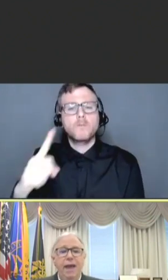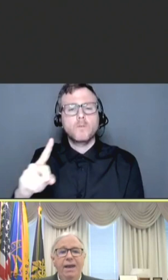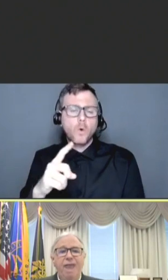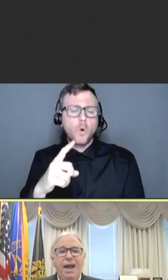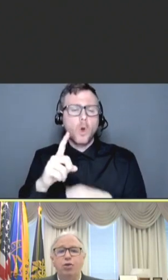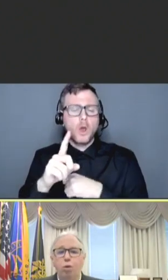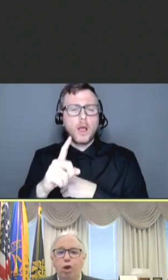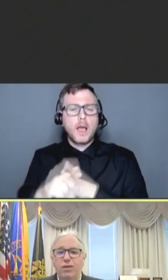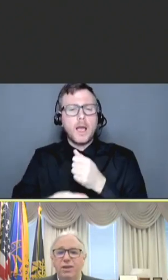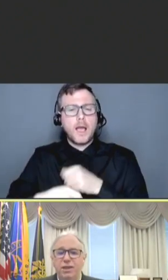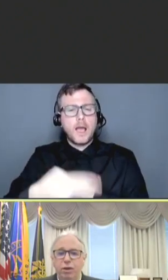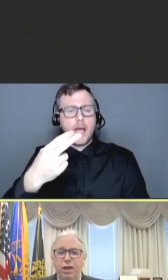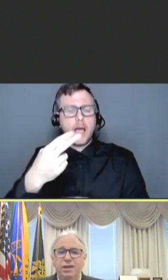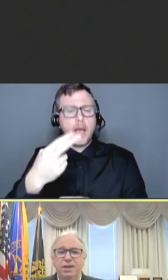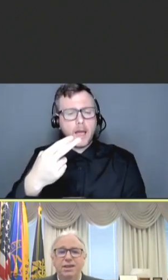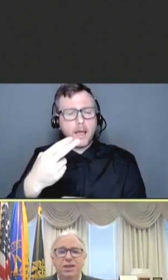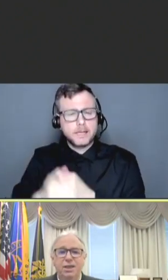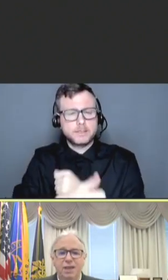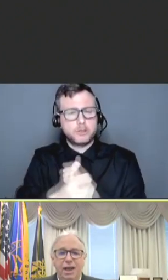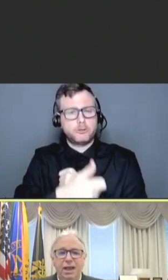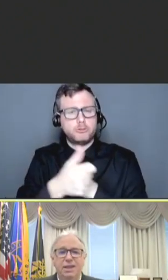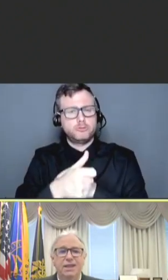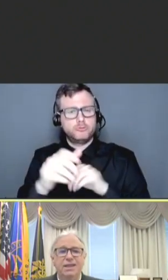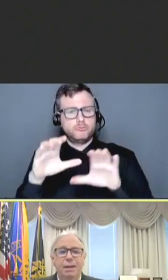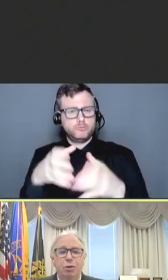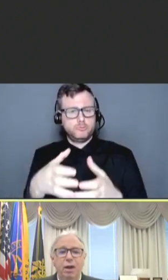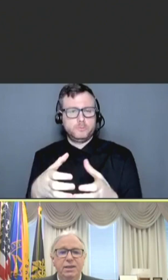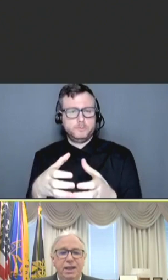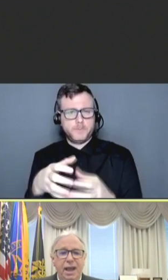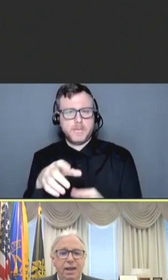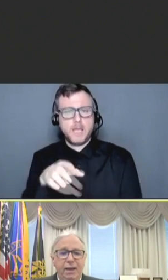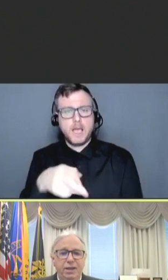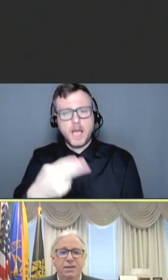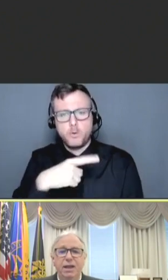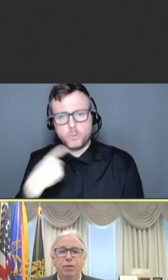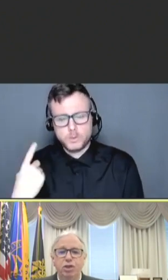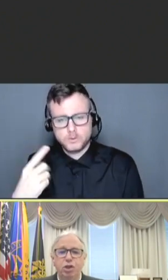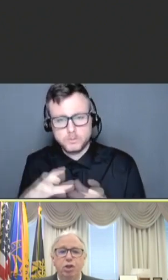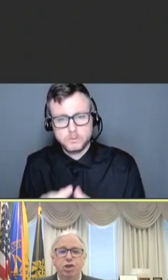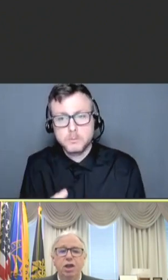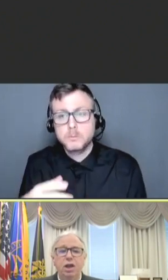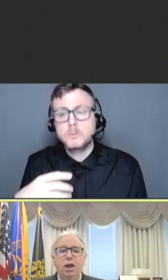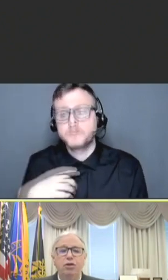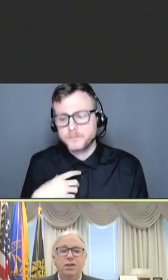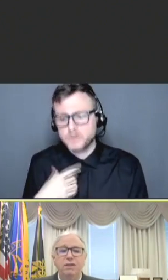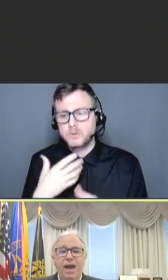NVAC's work in this area to synthesize and summarize evidence and research addressing